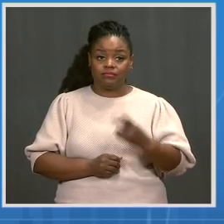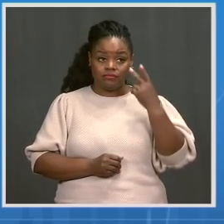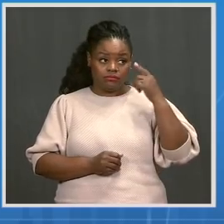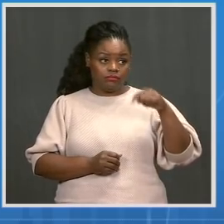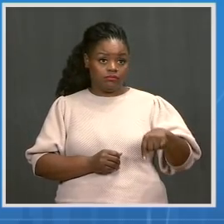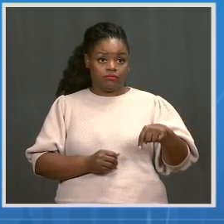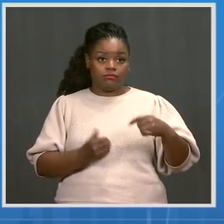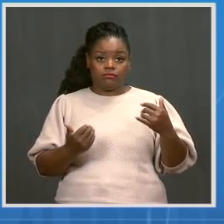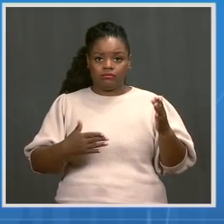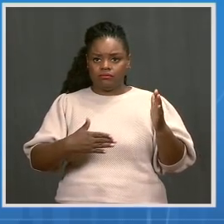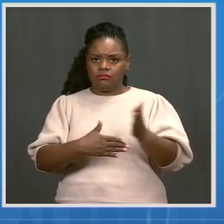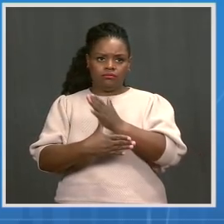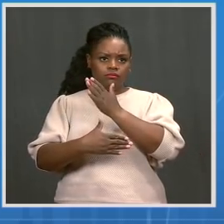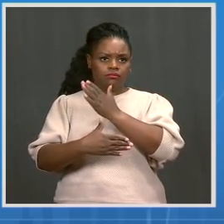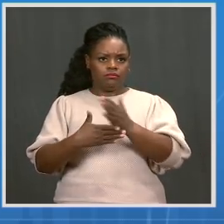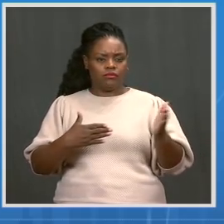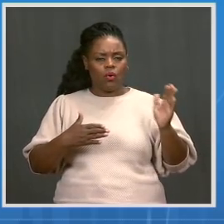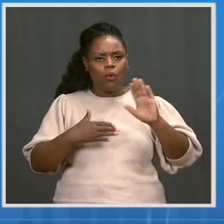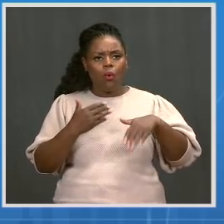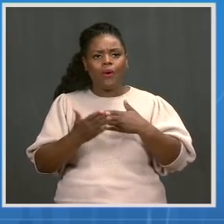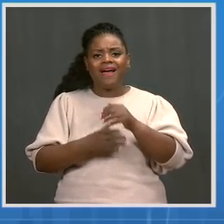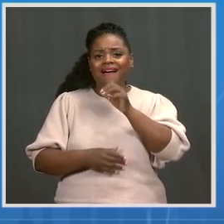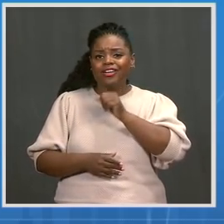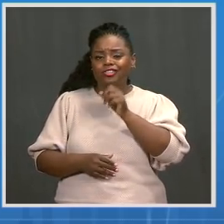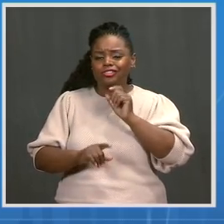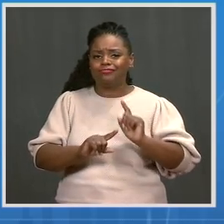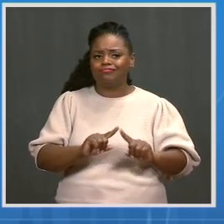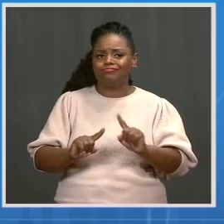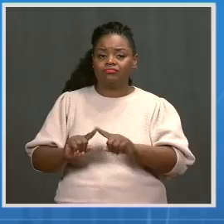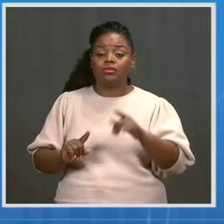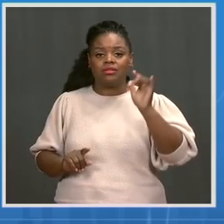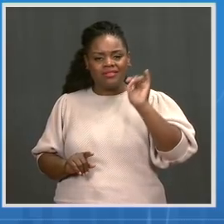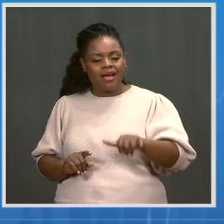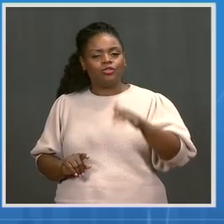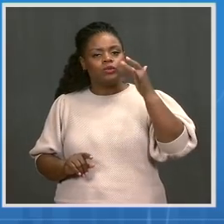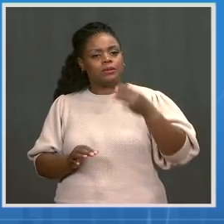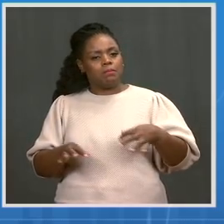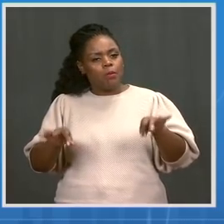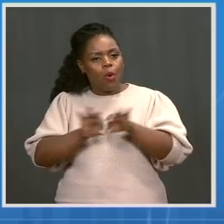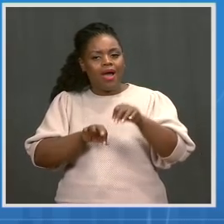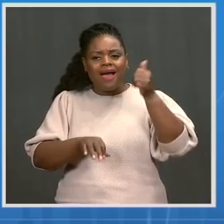and this makes it even more important for anyone who is eligible to get vaccinated.